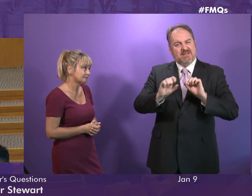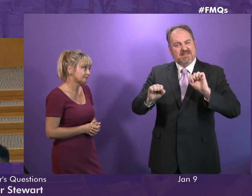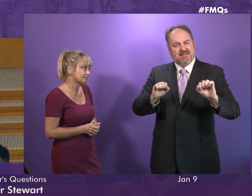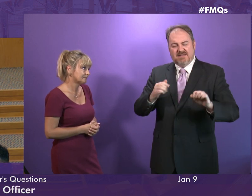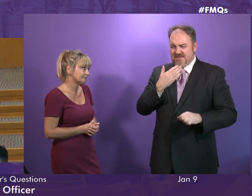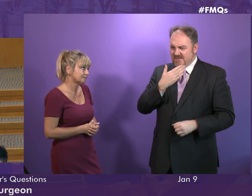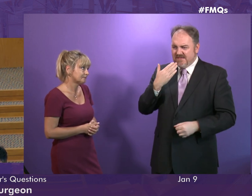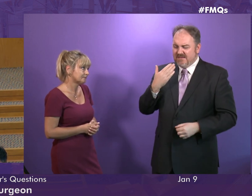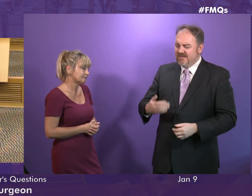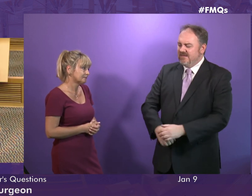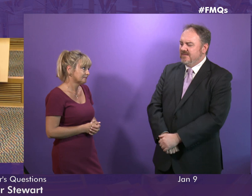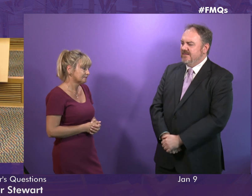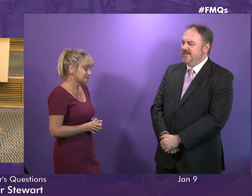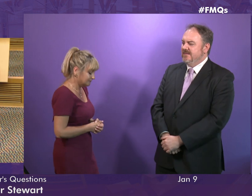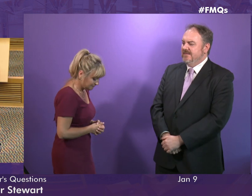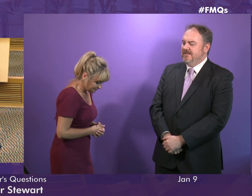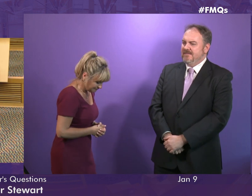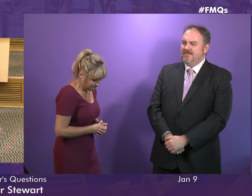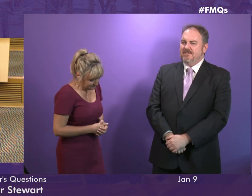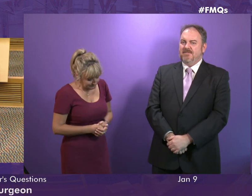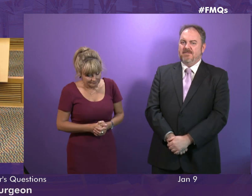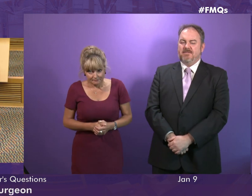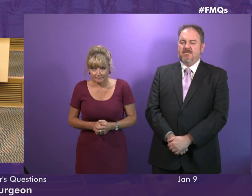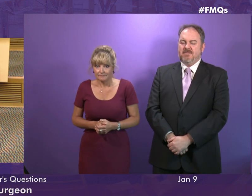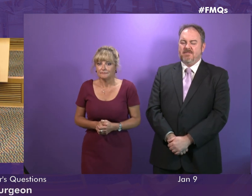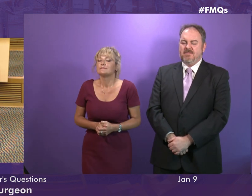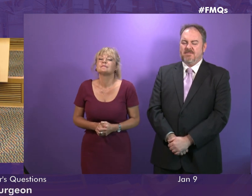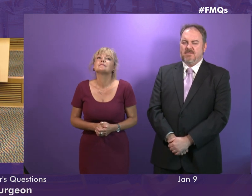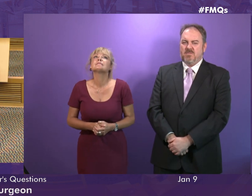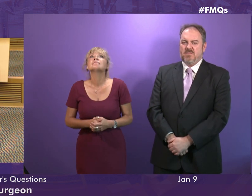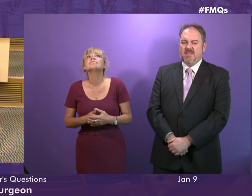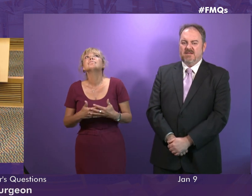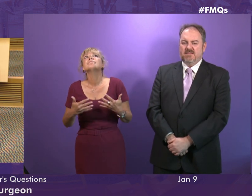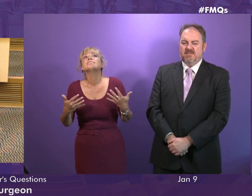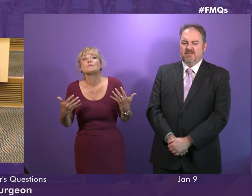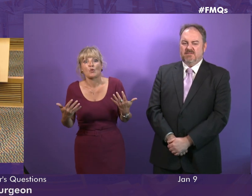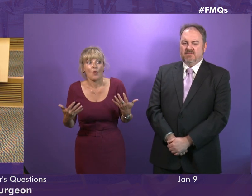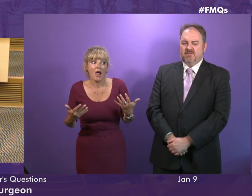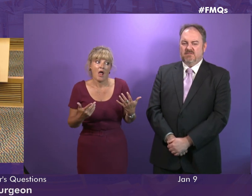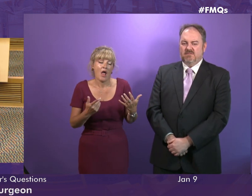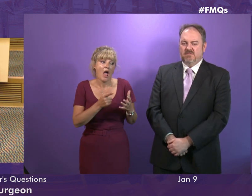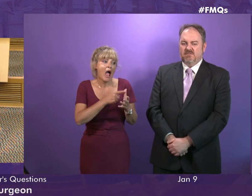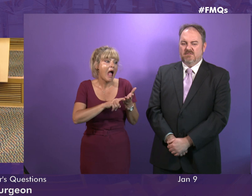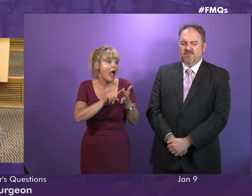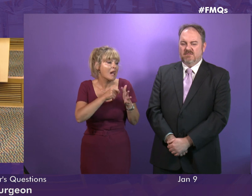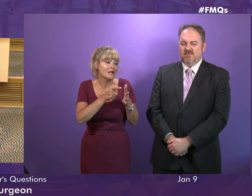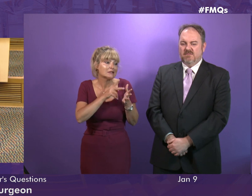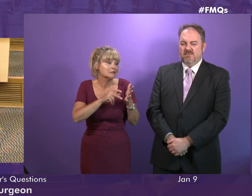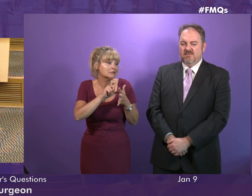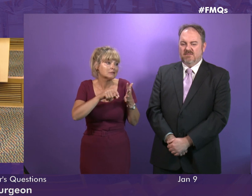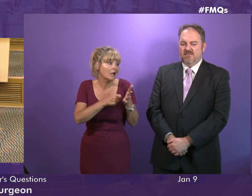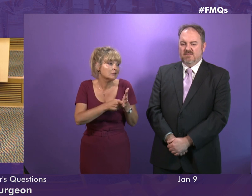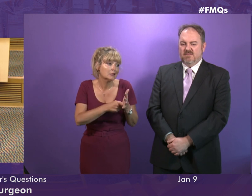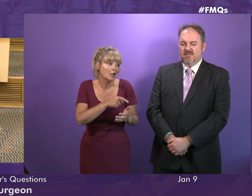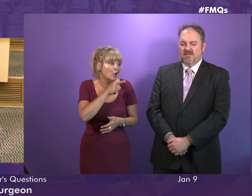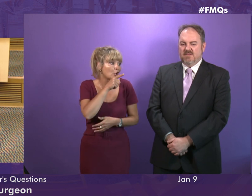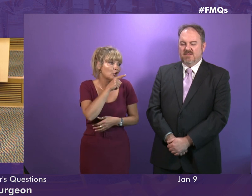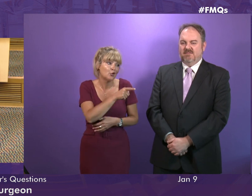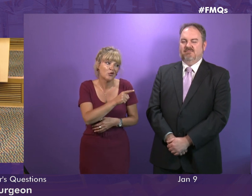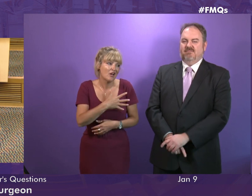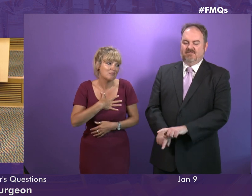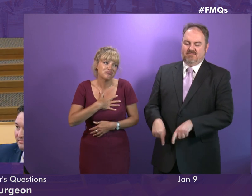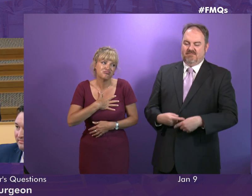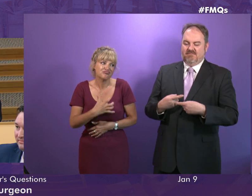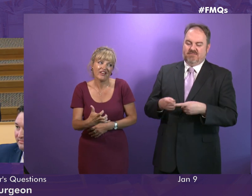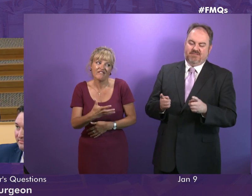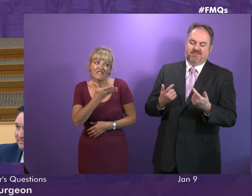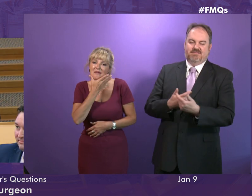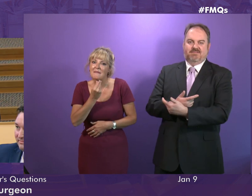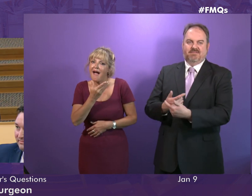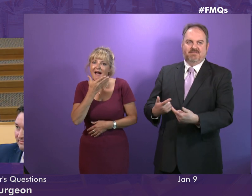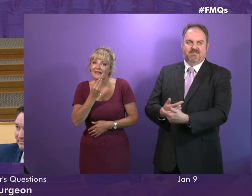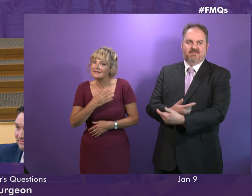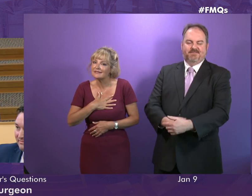The First Minister: Alexander Stewart is nothing if not brave.